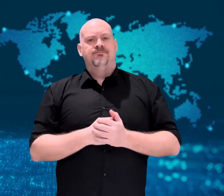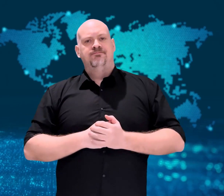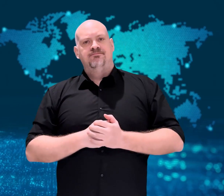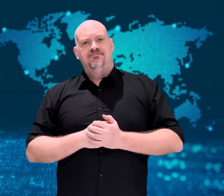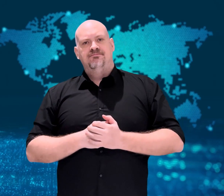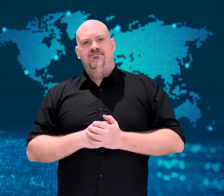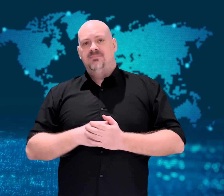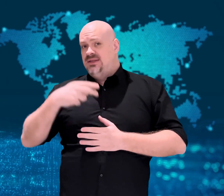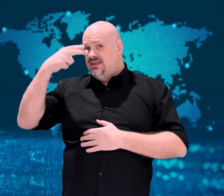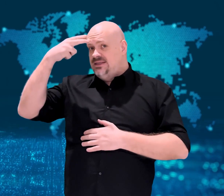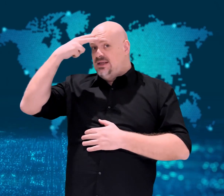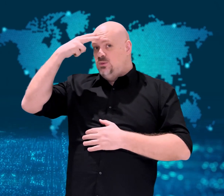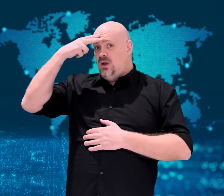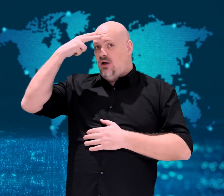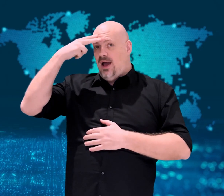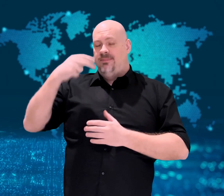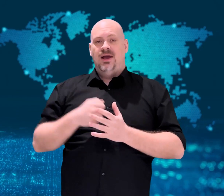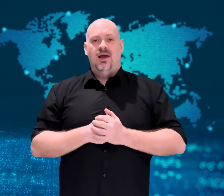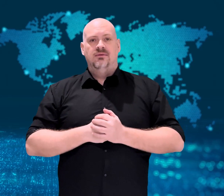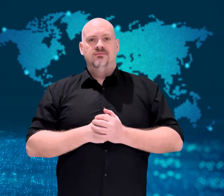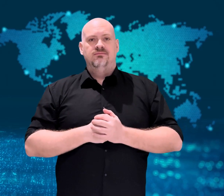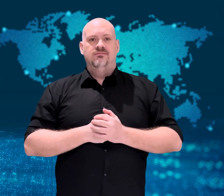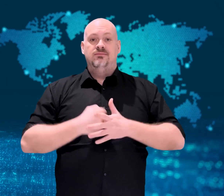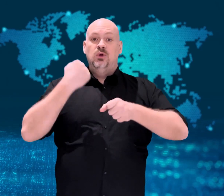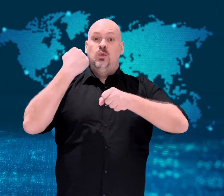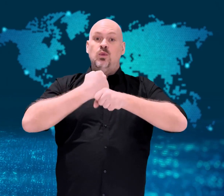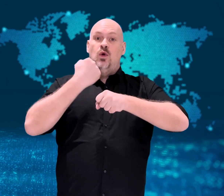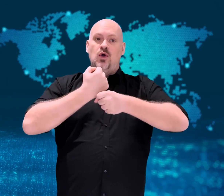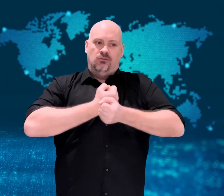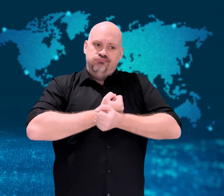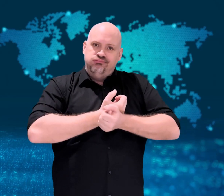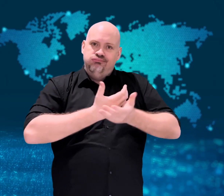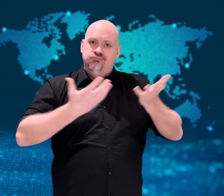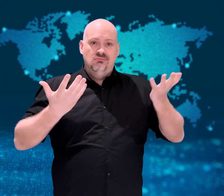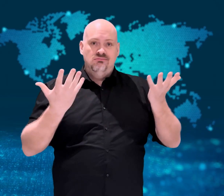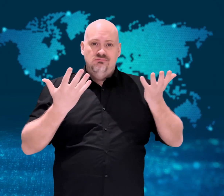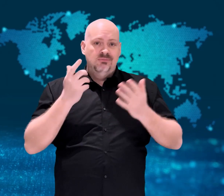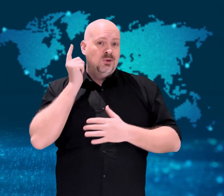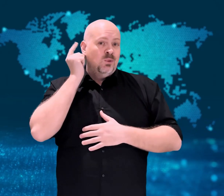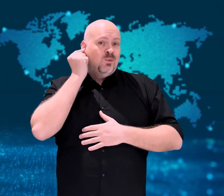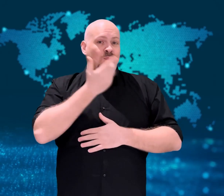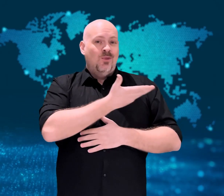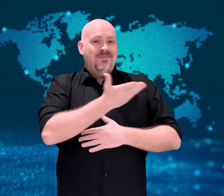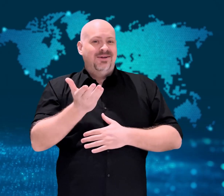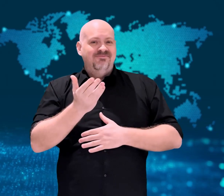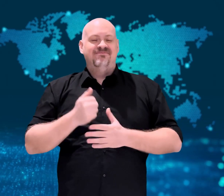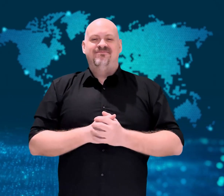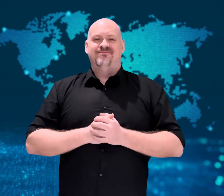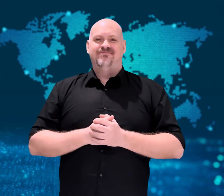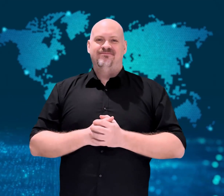Employment for women.